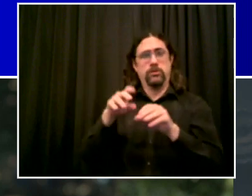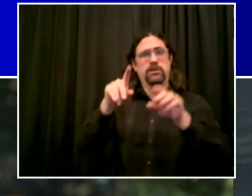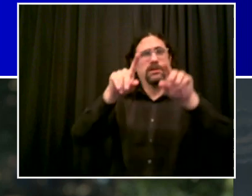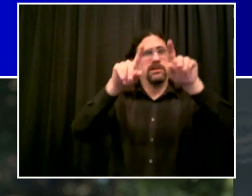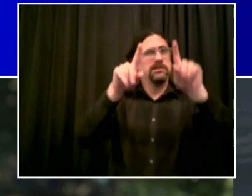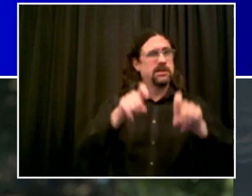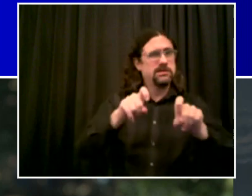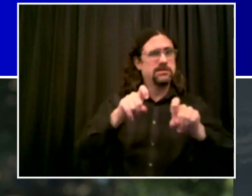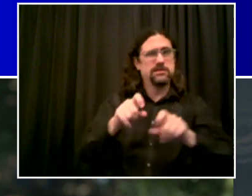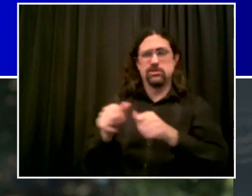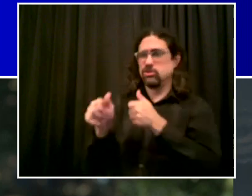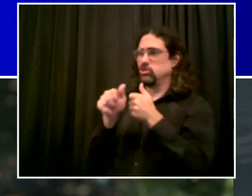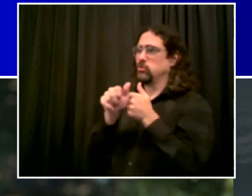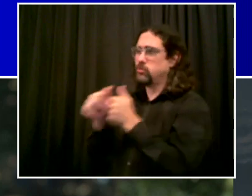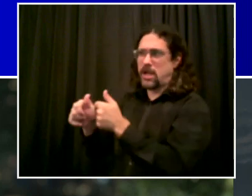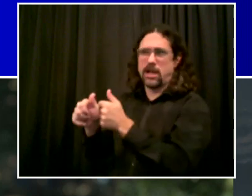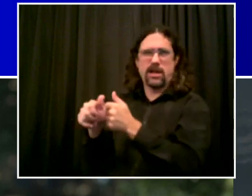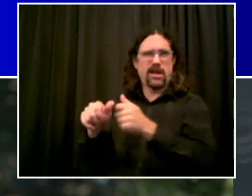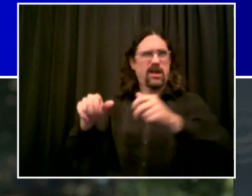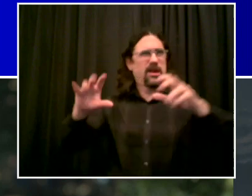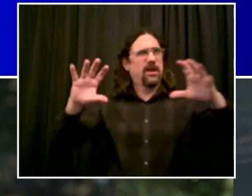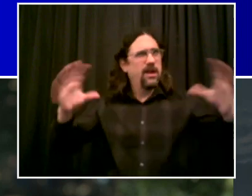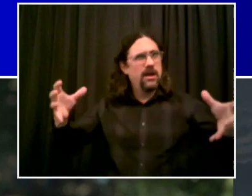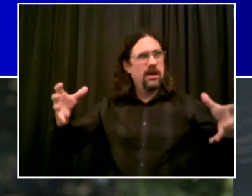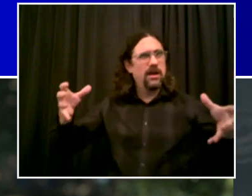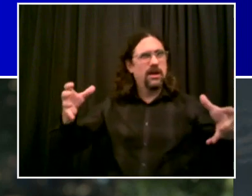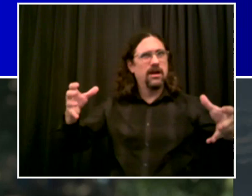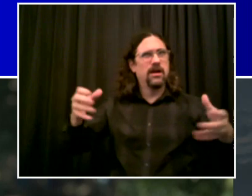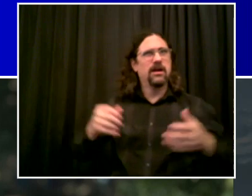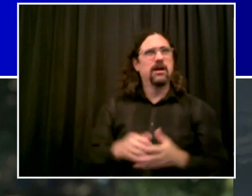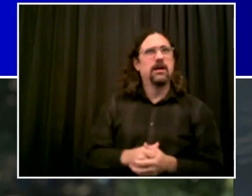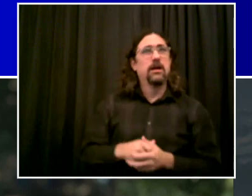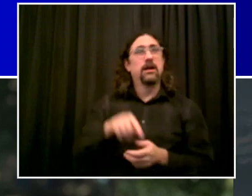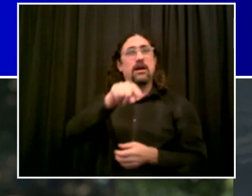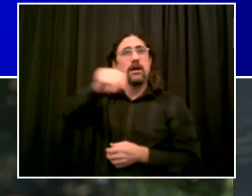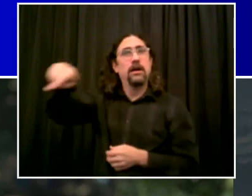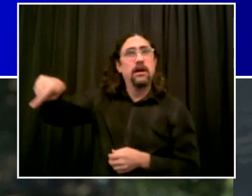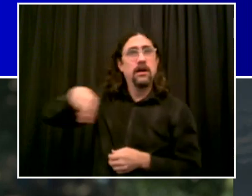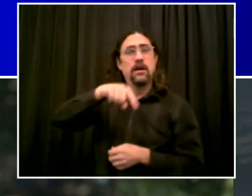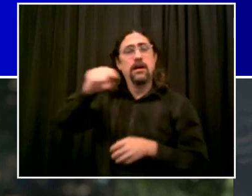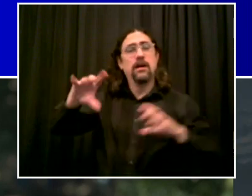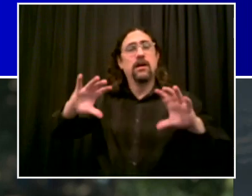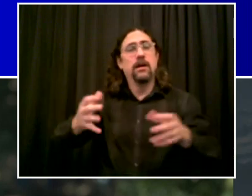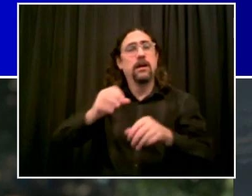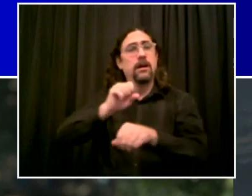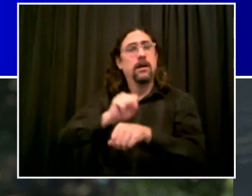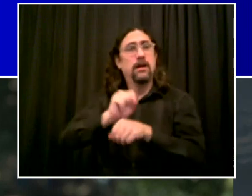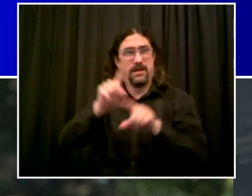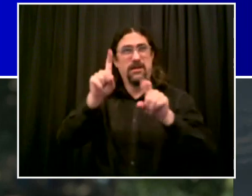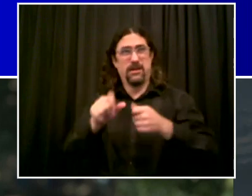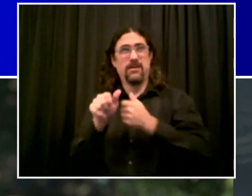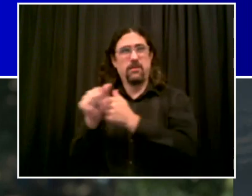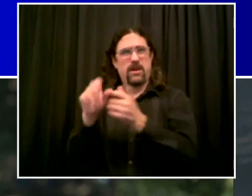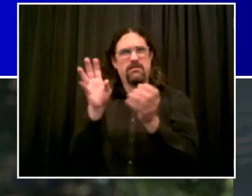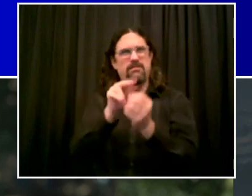ARMY OF OVER 3000 HARD -